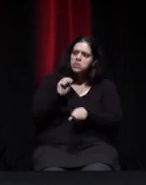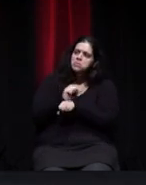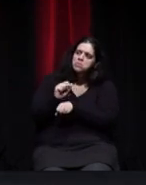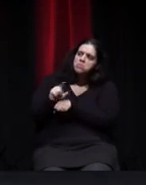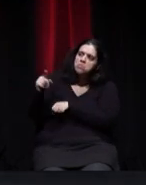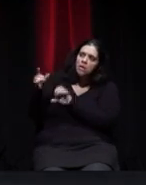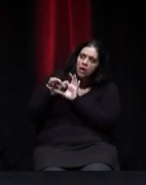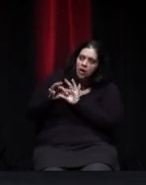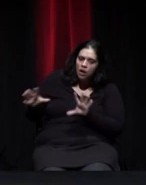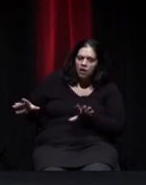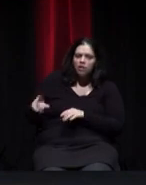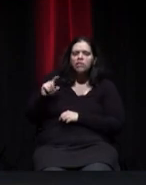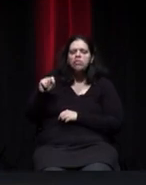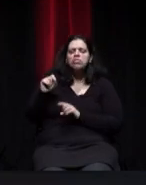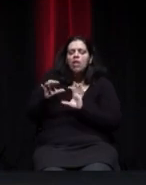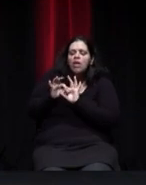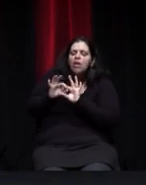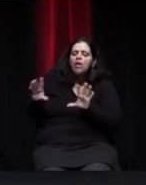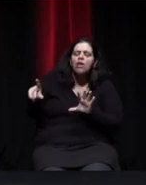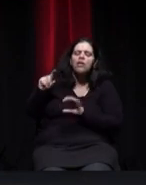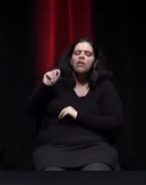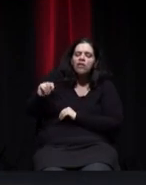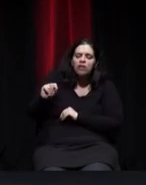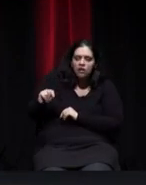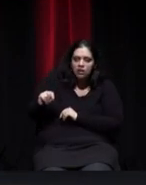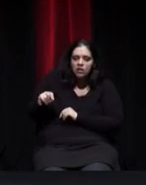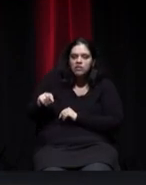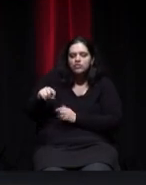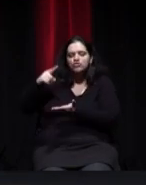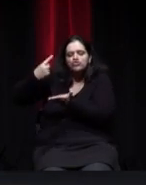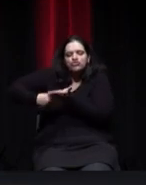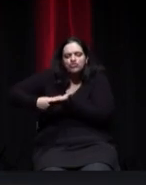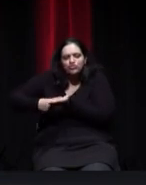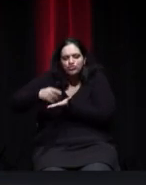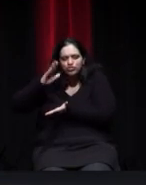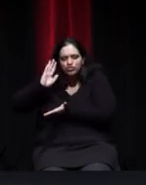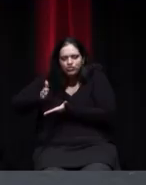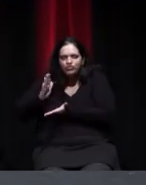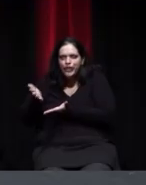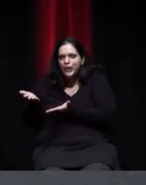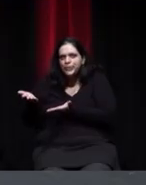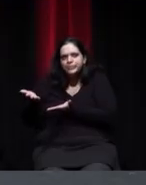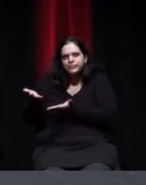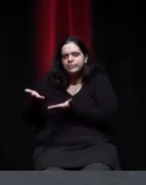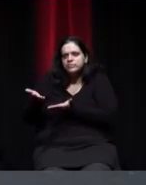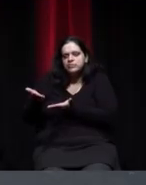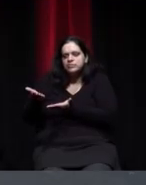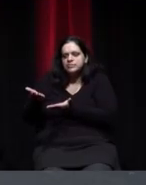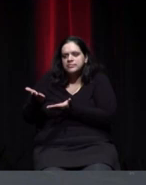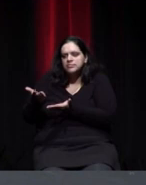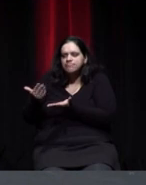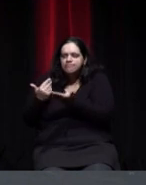Those who had an agreement or a good deal,